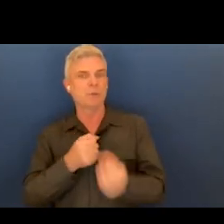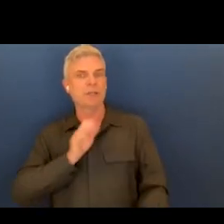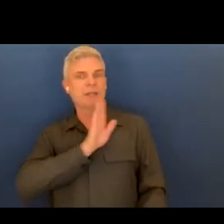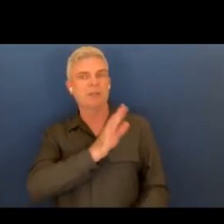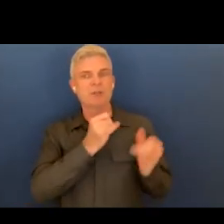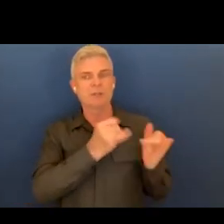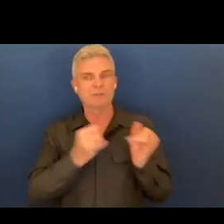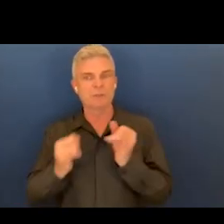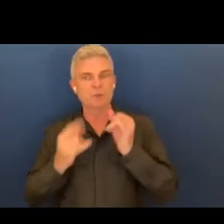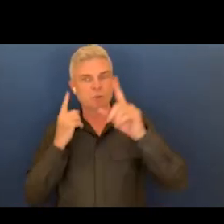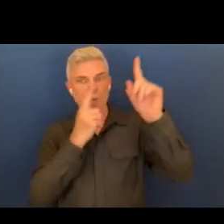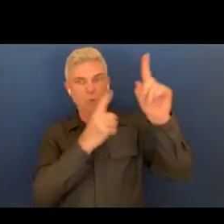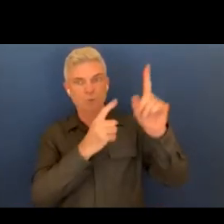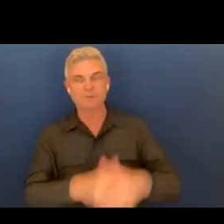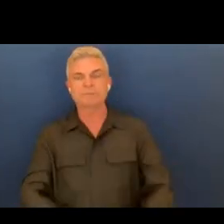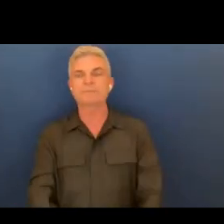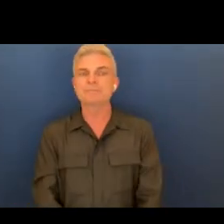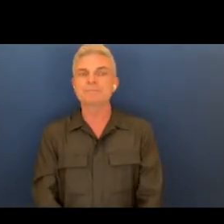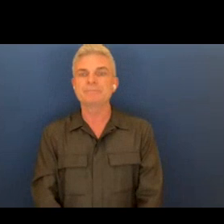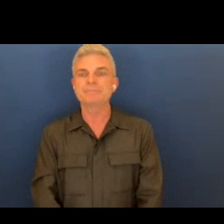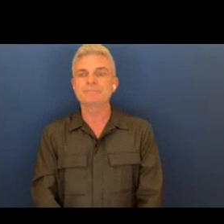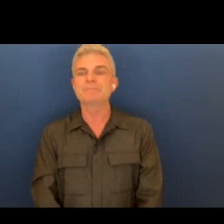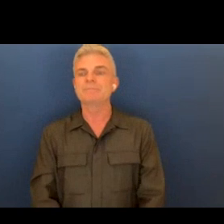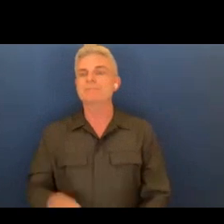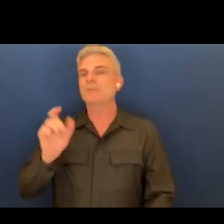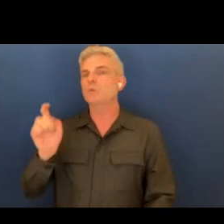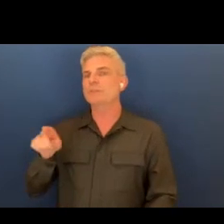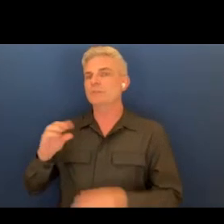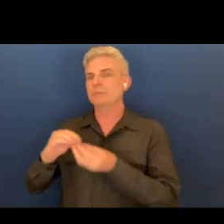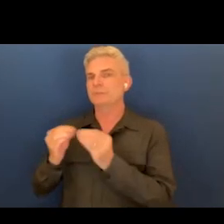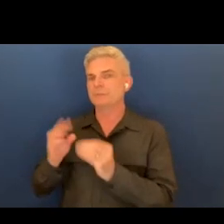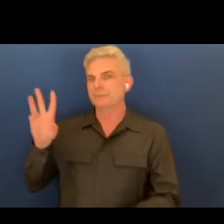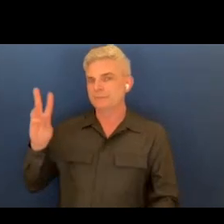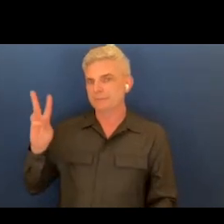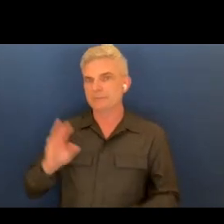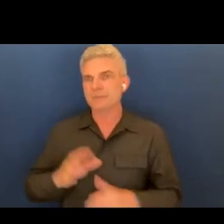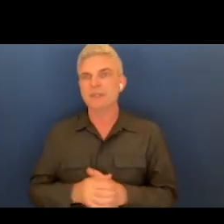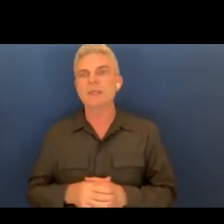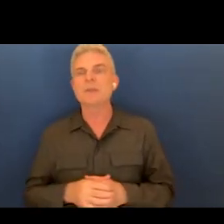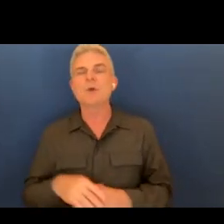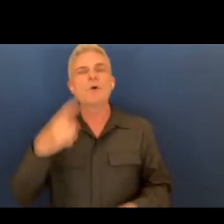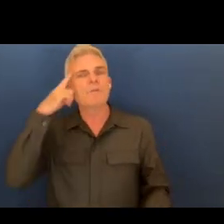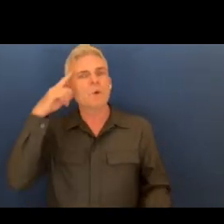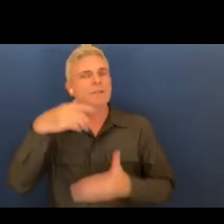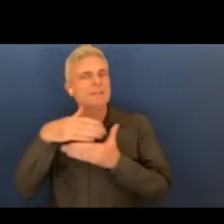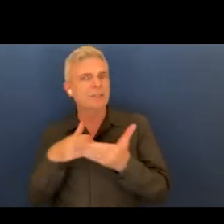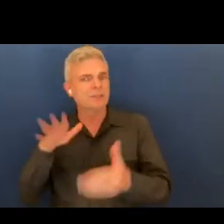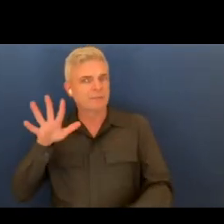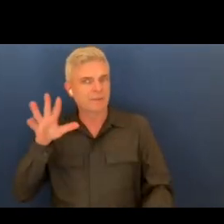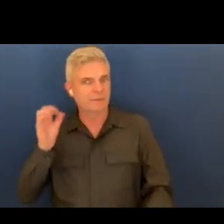that will support their individual goals. [Rachel] Question 6: In terms of Section 508,